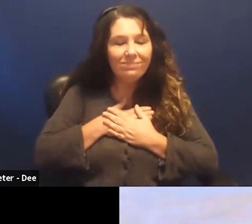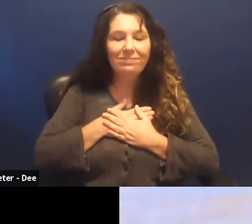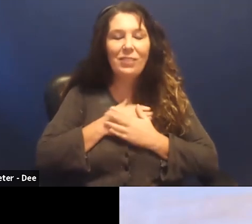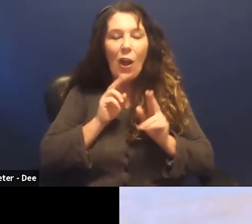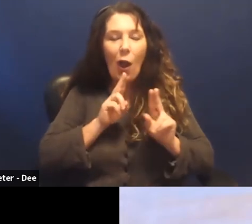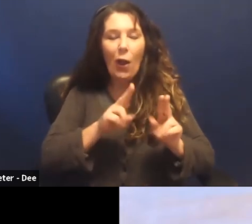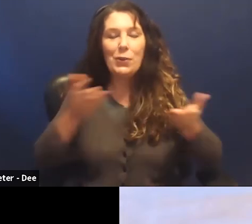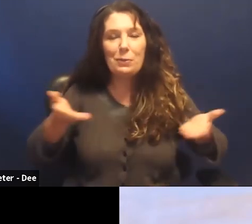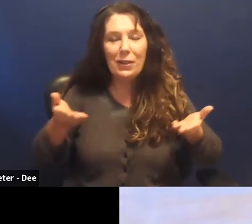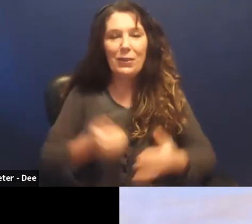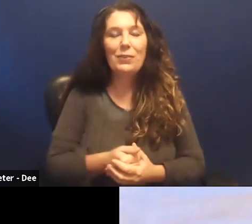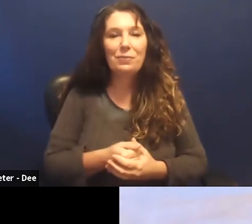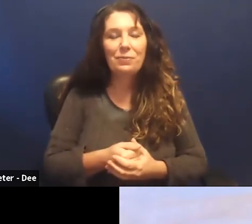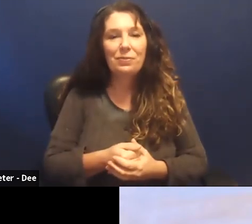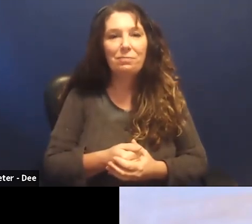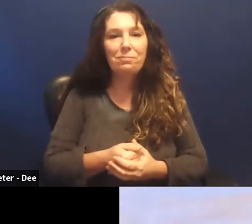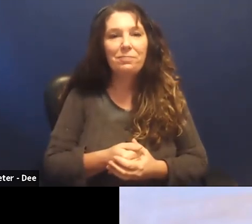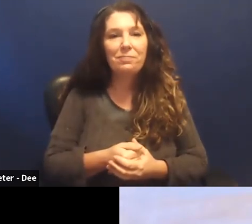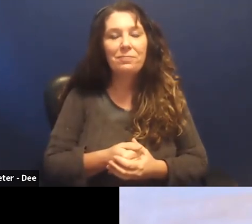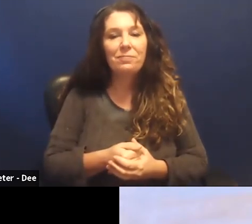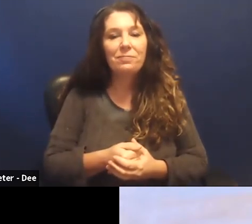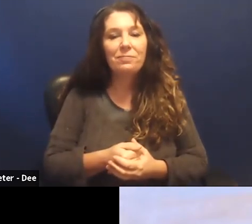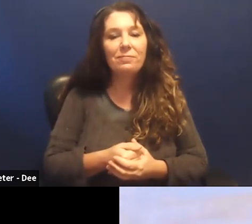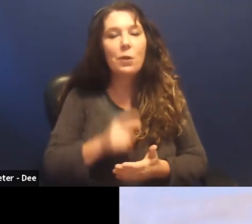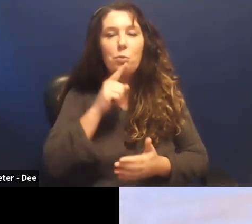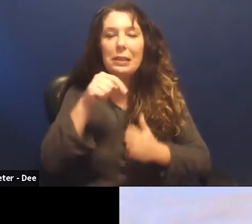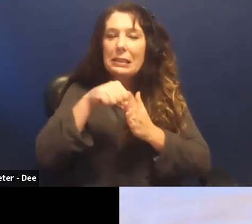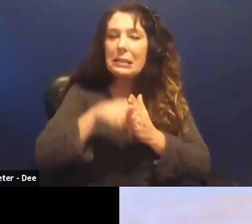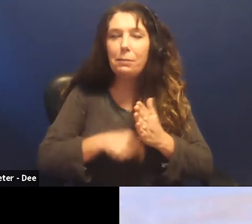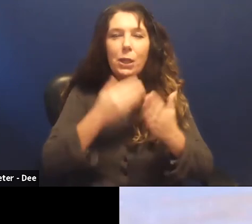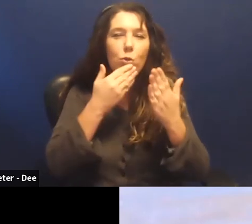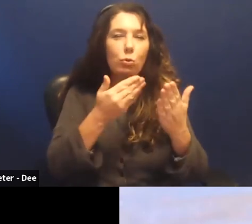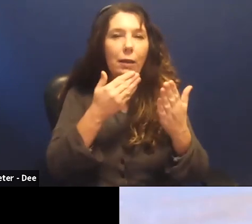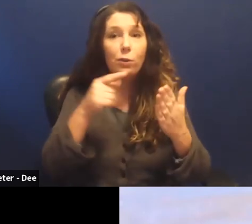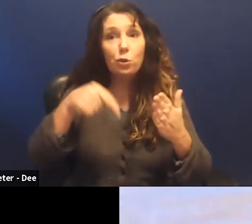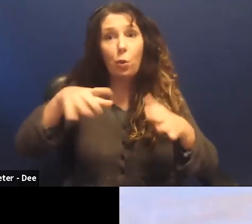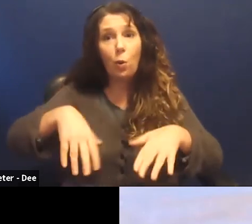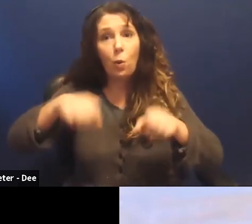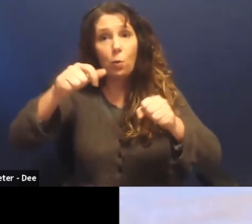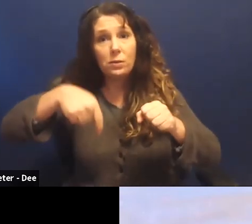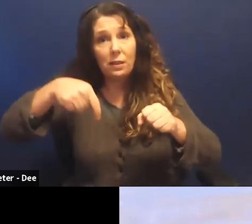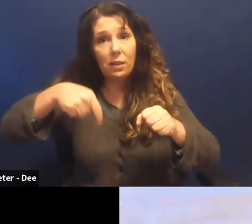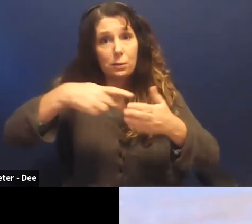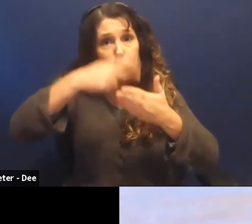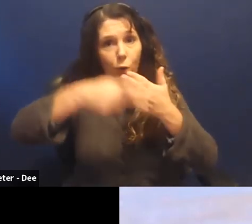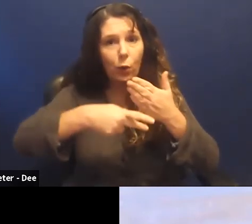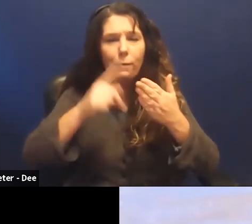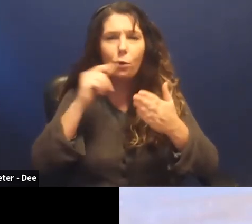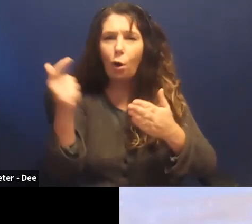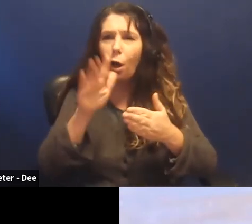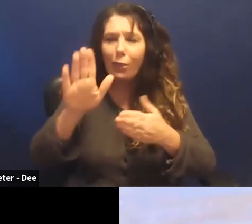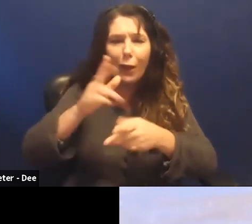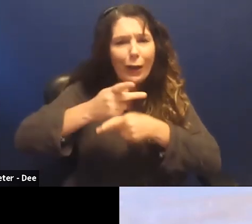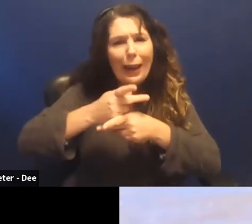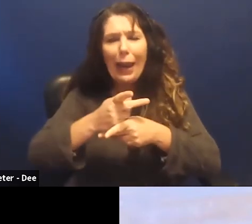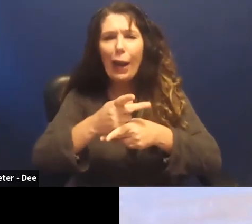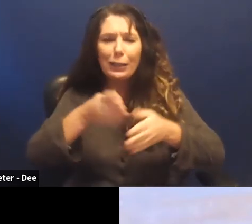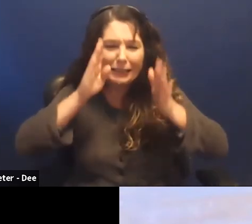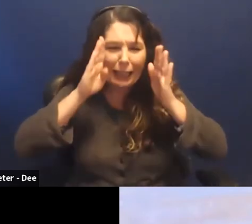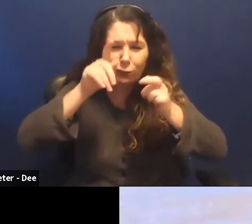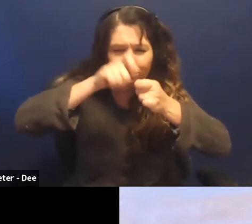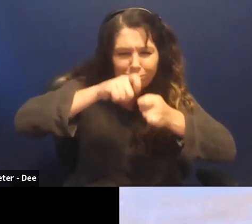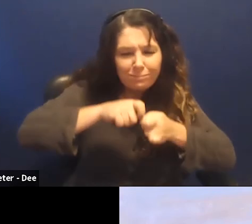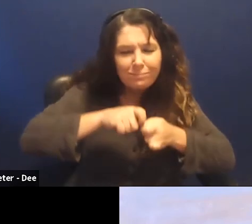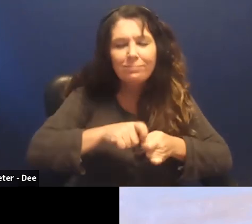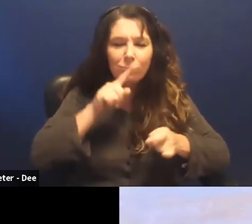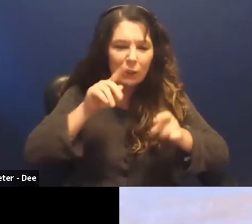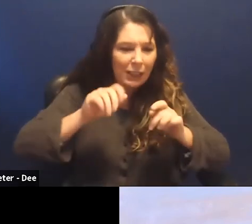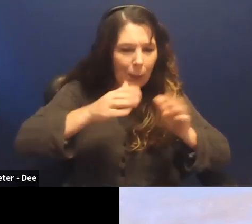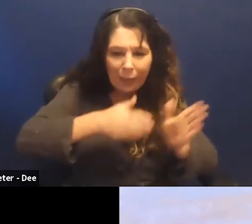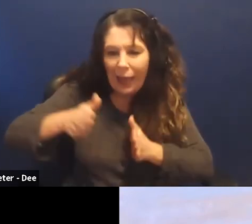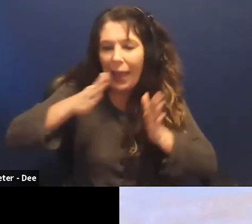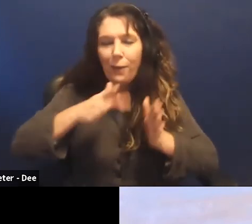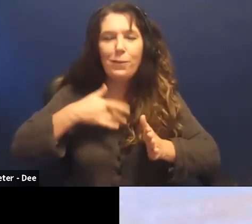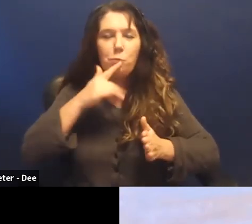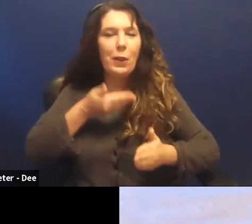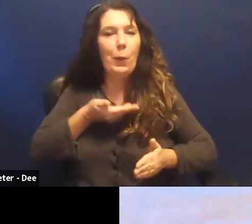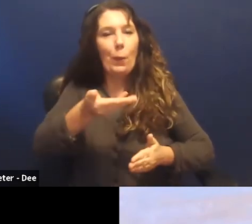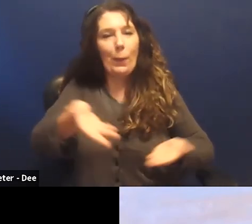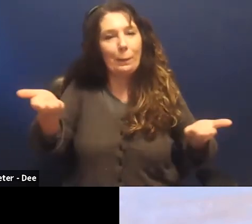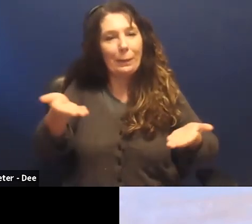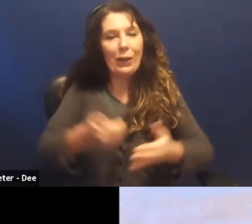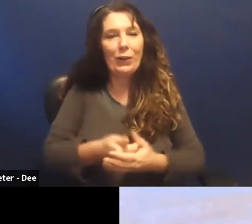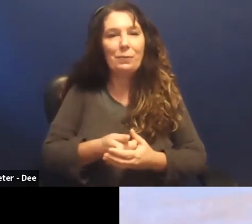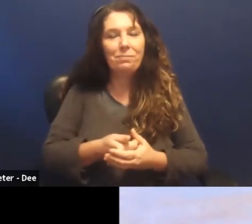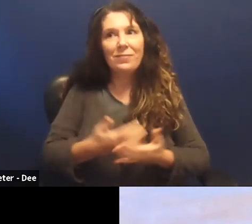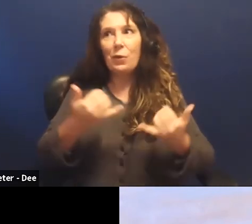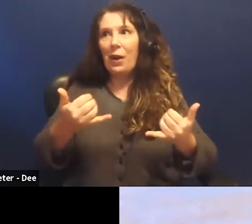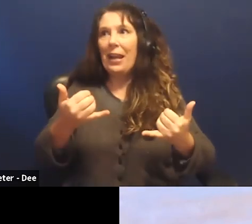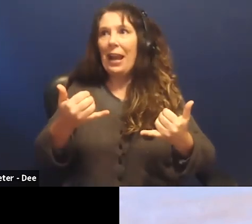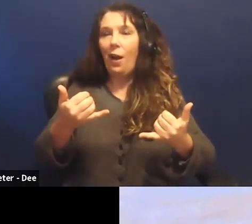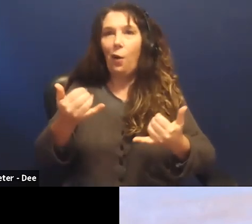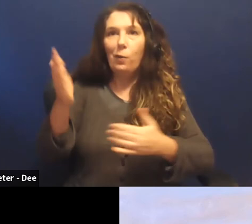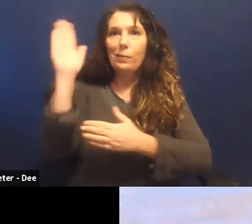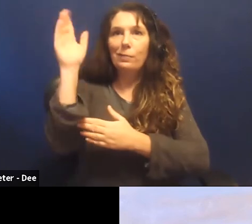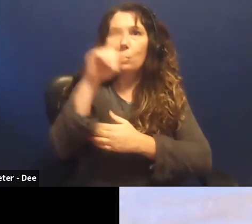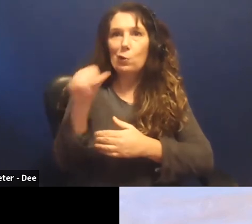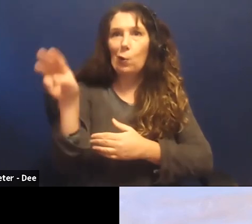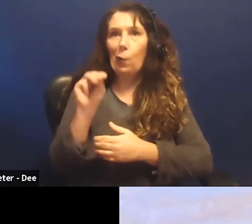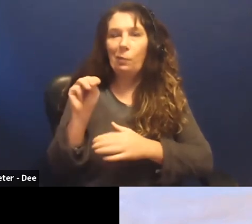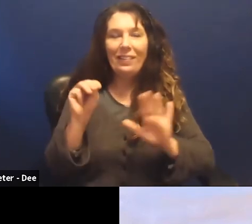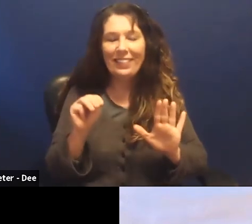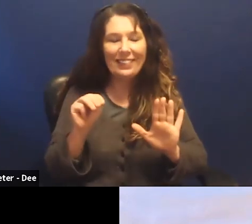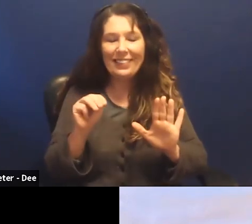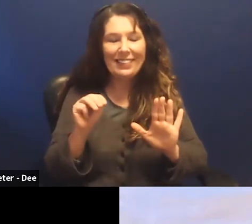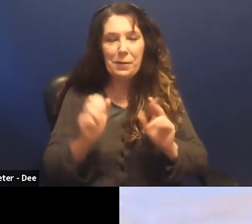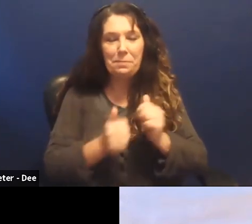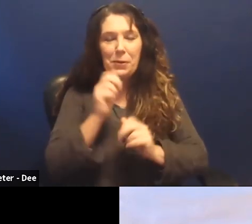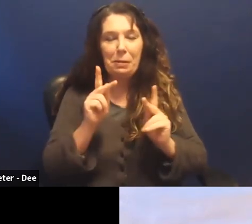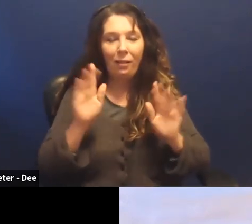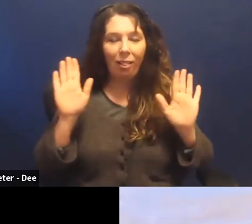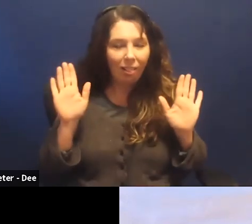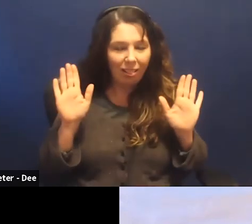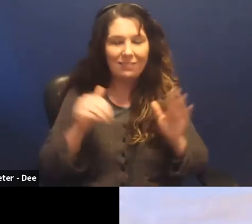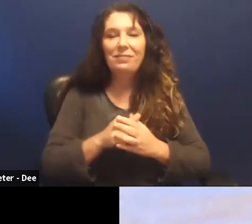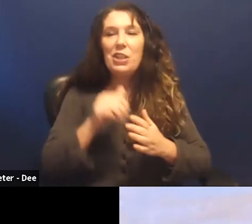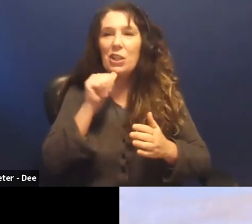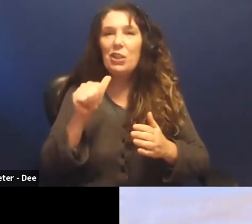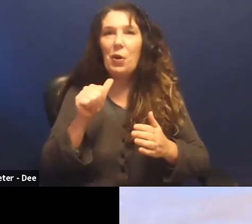And, you know, we just want to say that we're deeply grateful to the host of the series for all their care and attention to detail and for making us feel welcome and a time when presenting on zoom is not very welcoming, Specifically, or when you do visit,